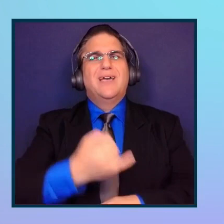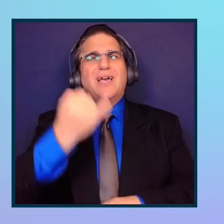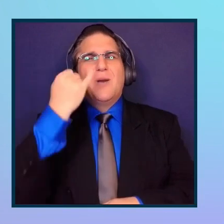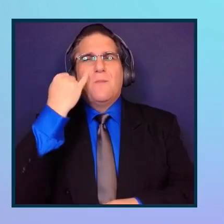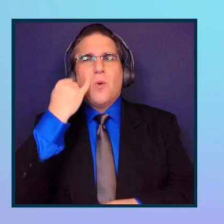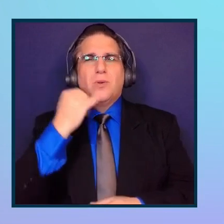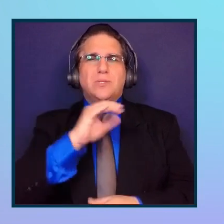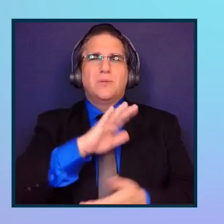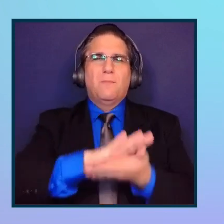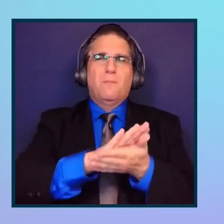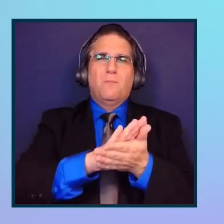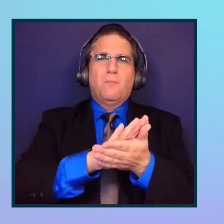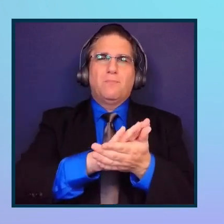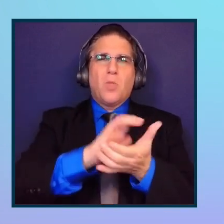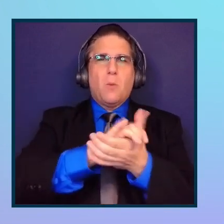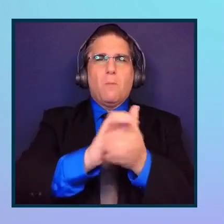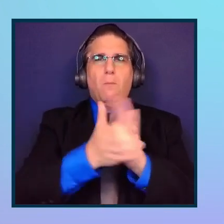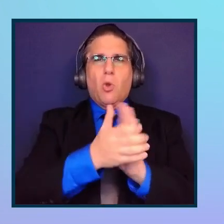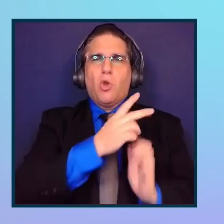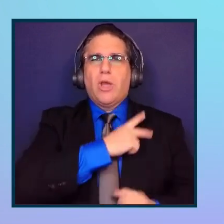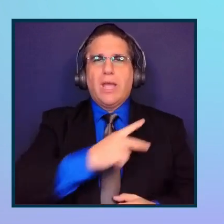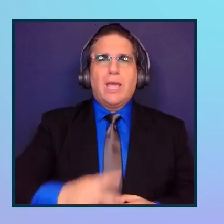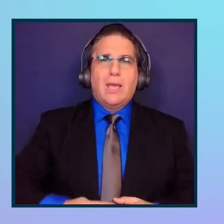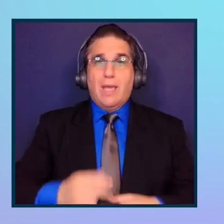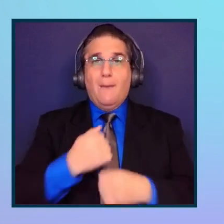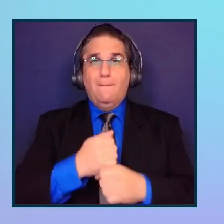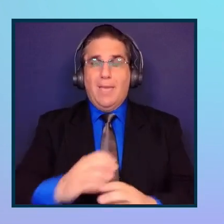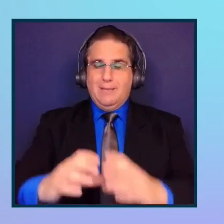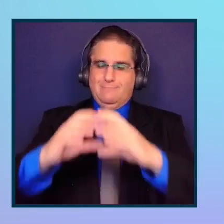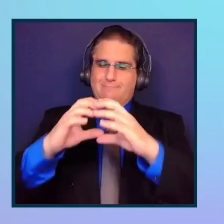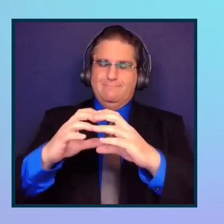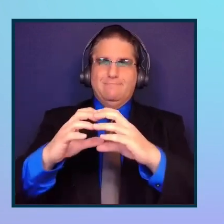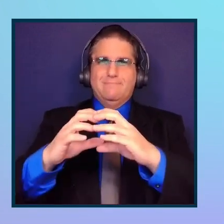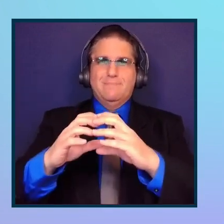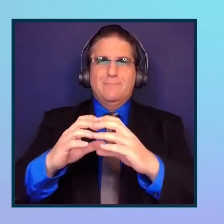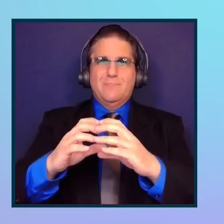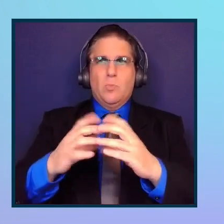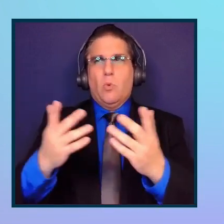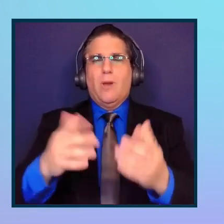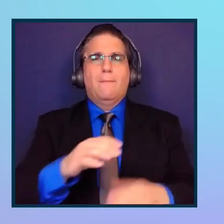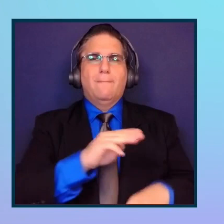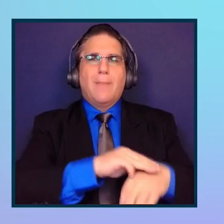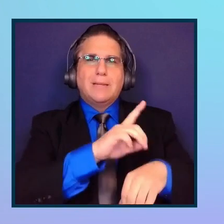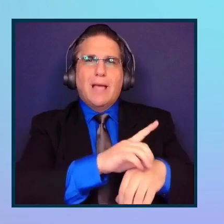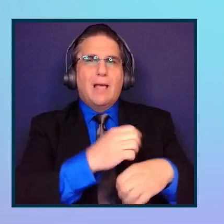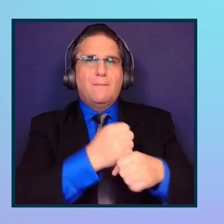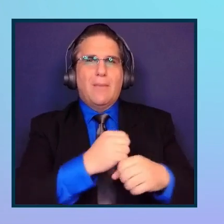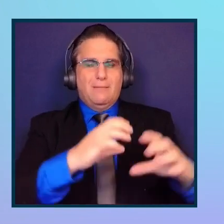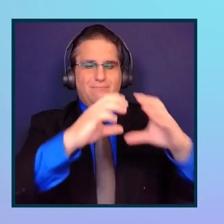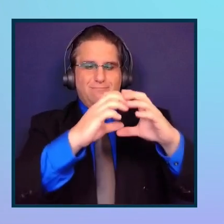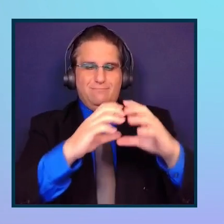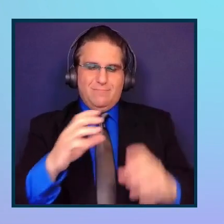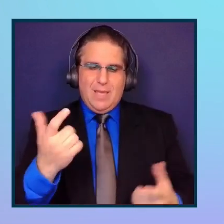And the thing about perfect is it means you are blameless, it means you are invisible,